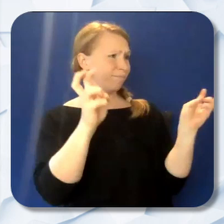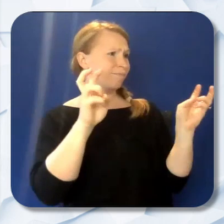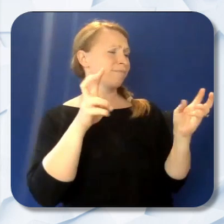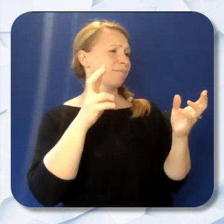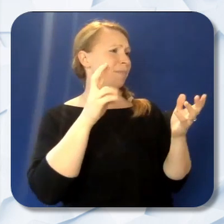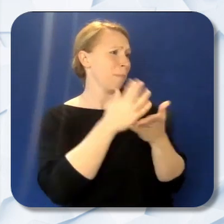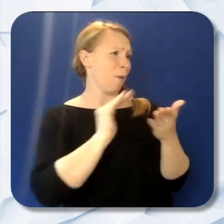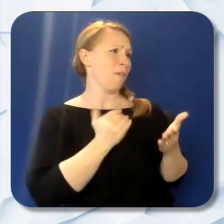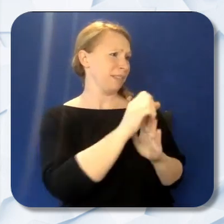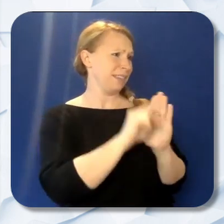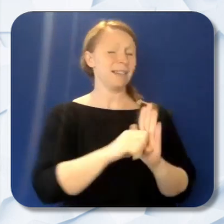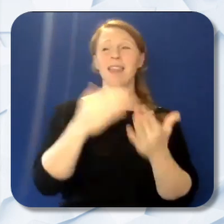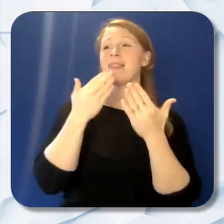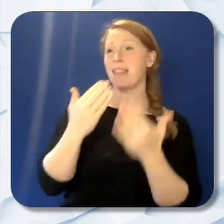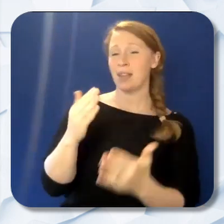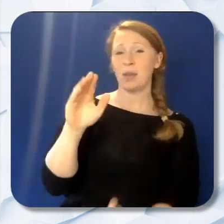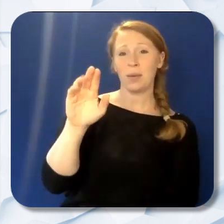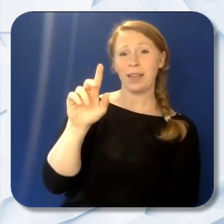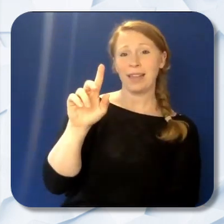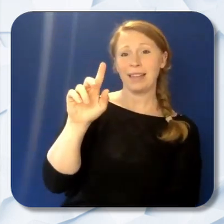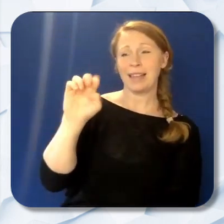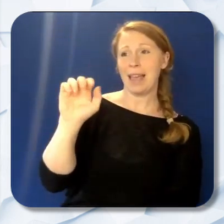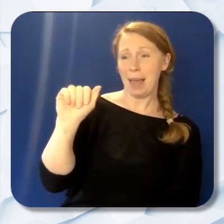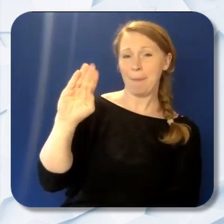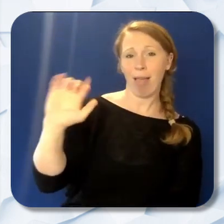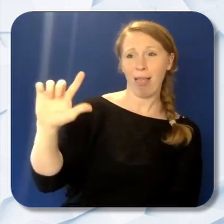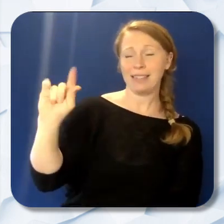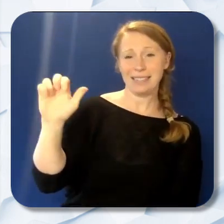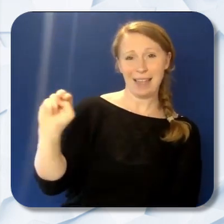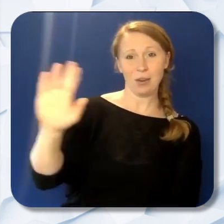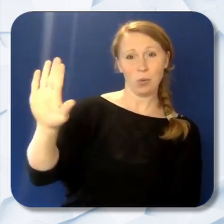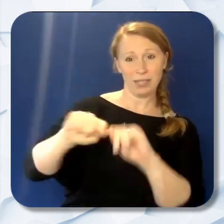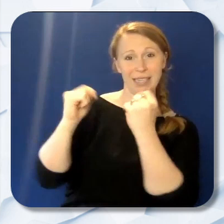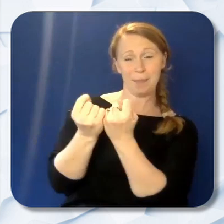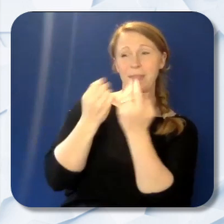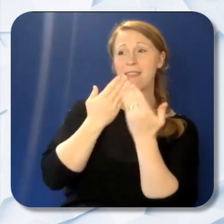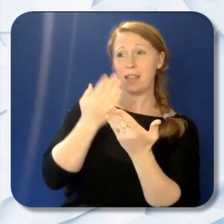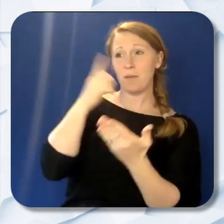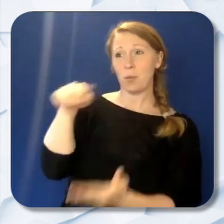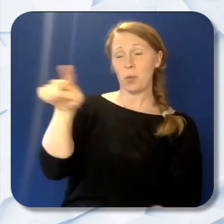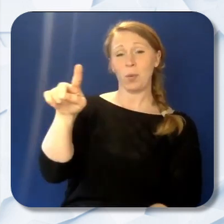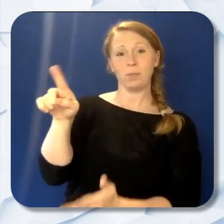Deputy Superintendent Guillen, and to your team for helping to facilitate today's conversation,